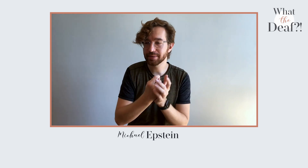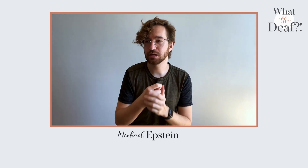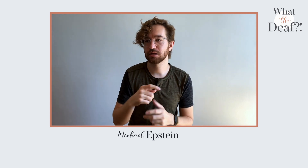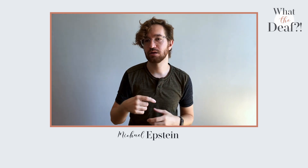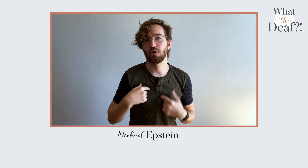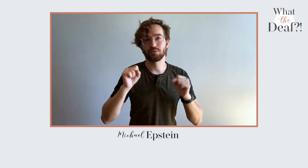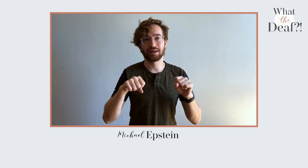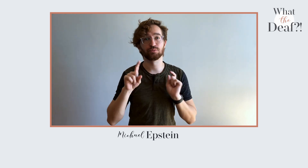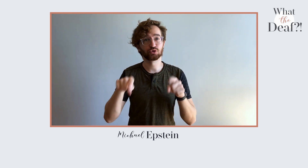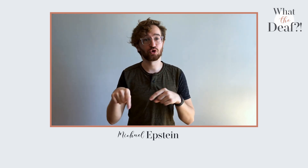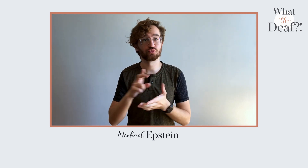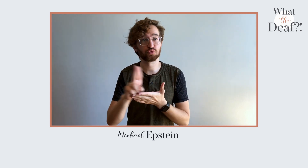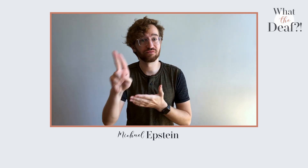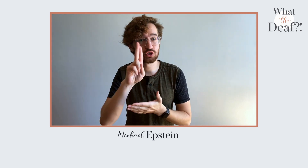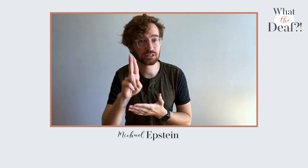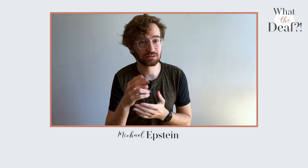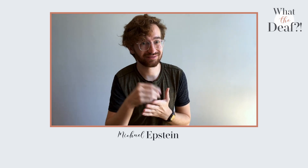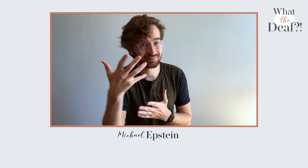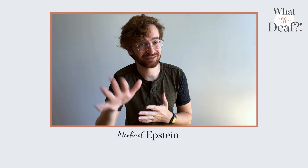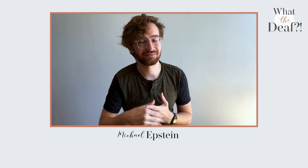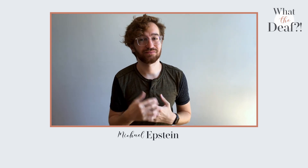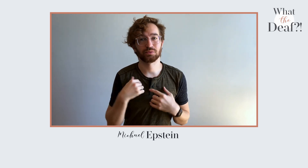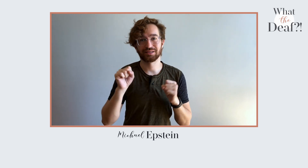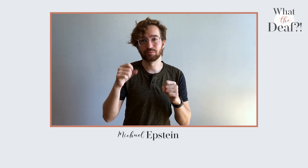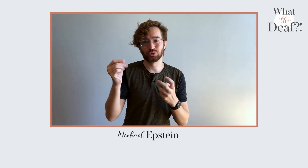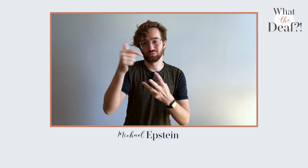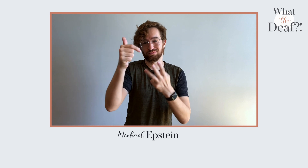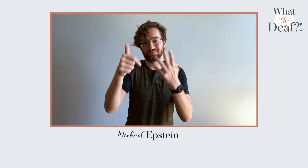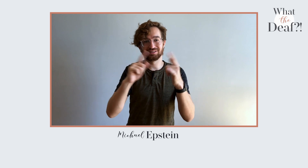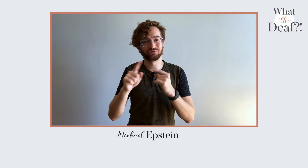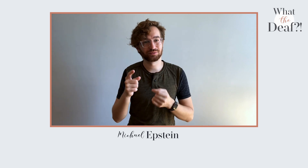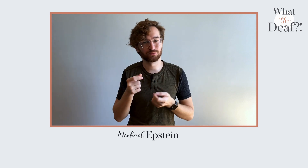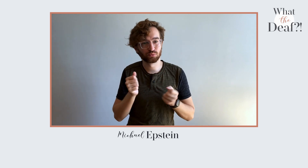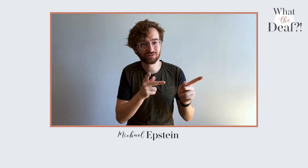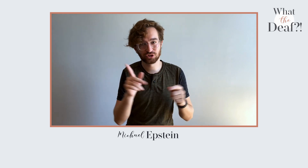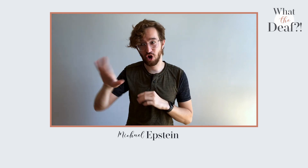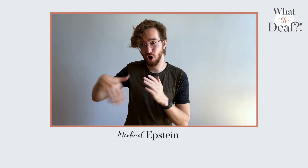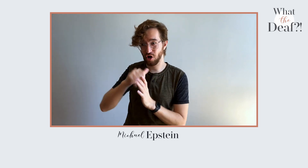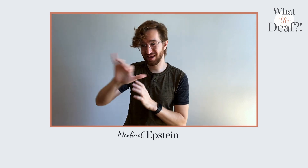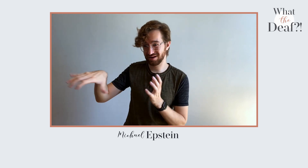I was able to go to an expensive university. So I have all of these different privileges